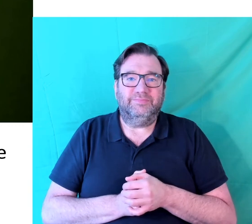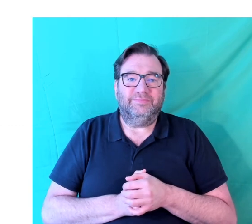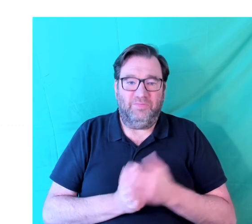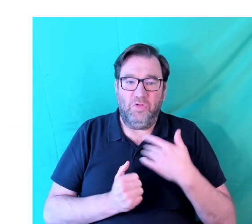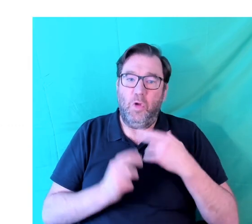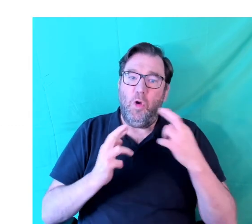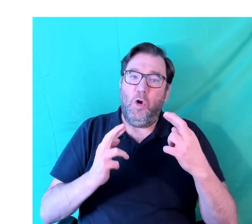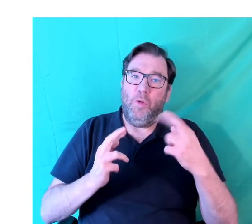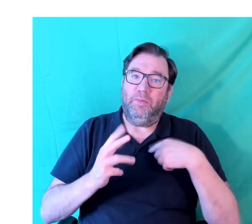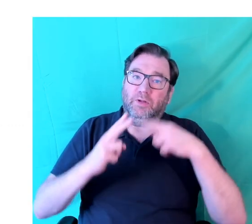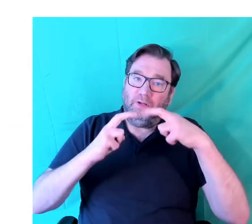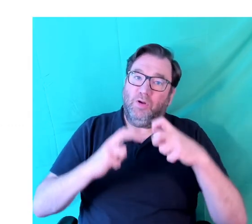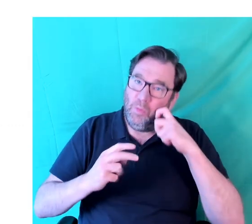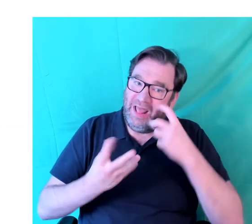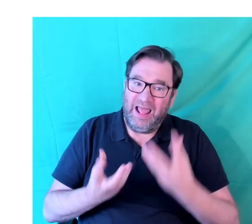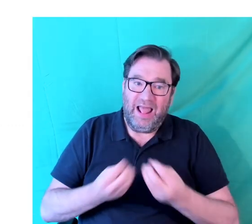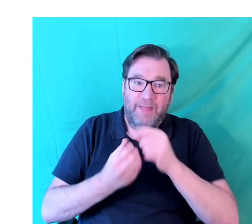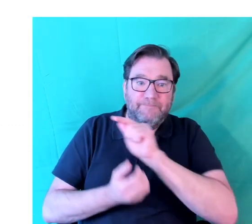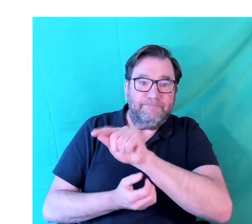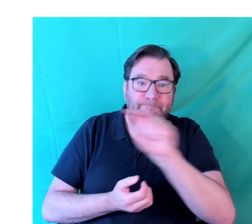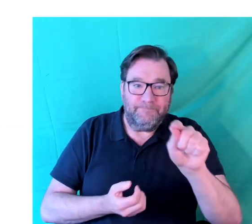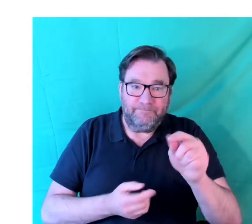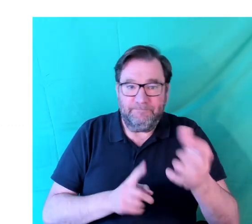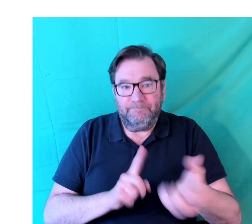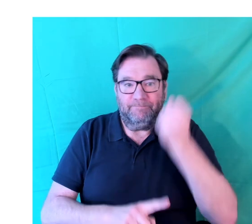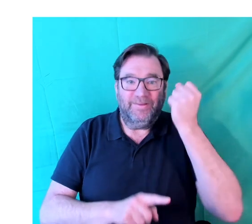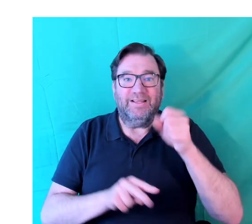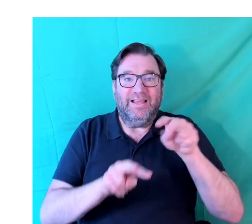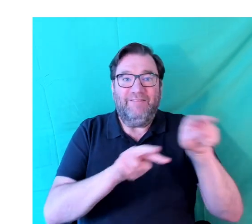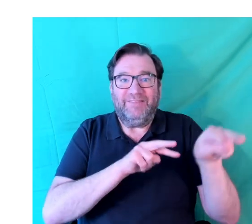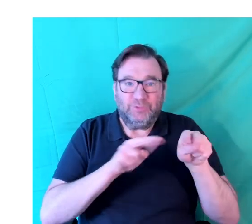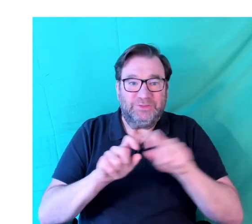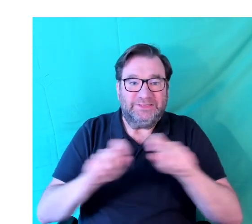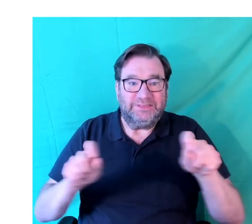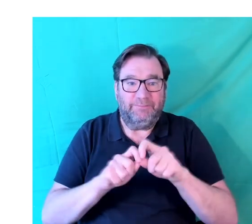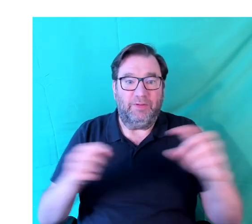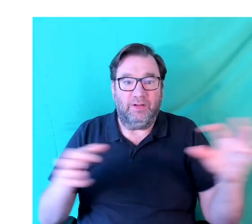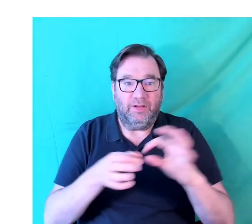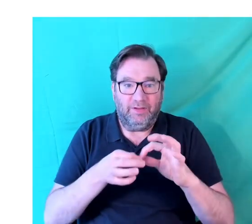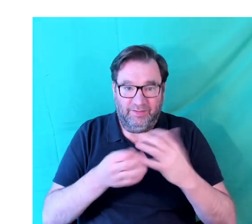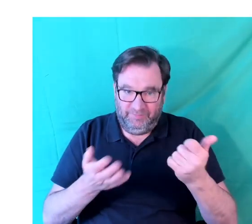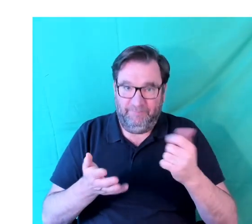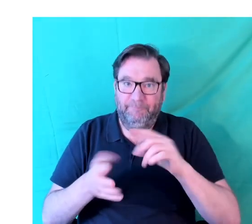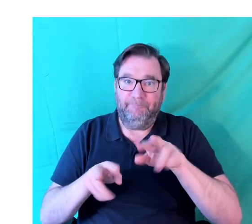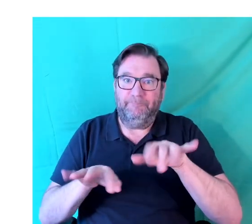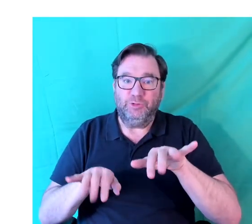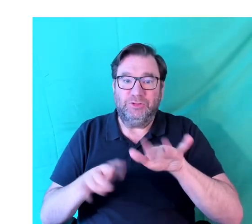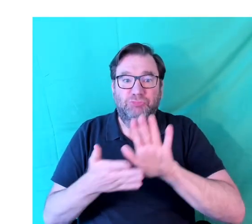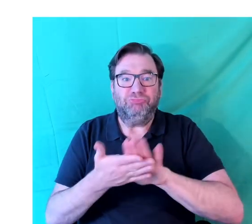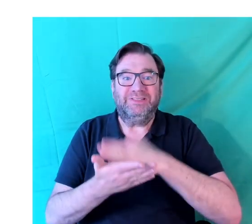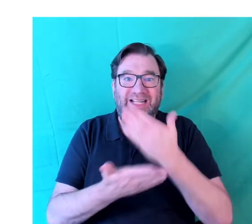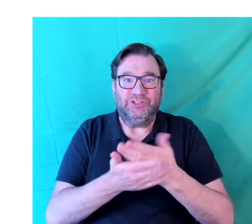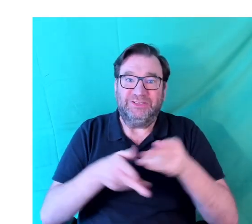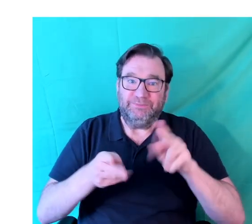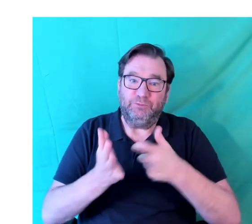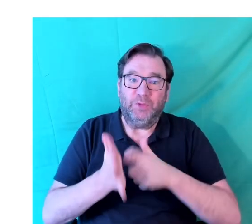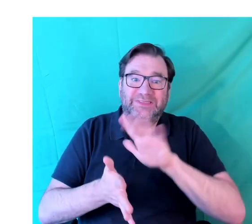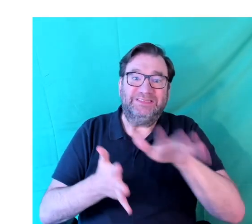We hope that our work will be a stepping stone to obtain video-subtitle pairs that allow training of unconstrained machine translation systems for sign languages.